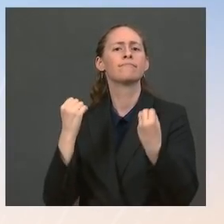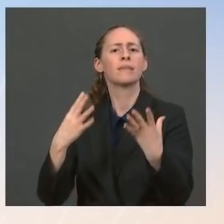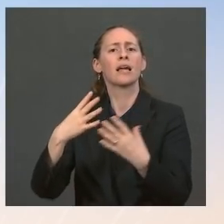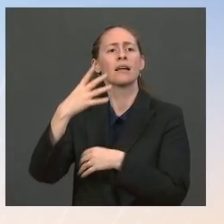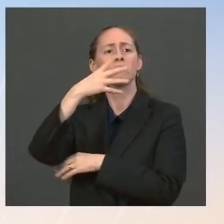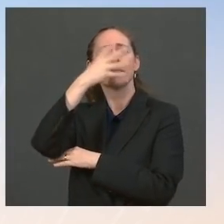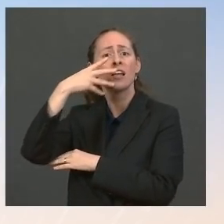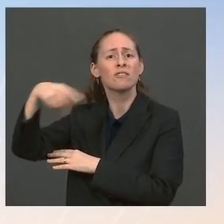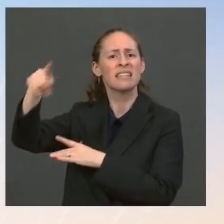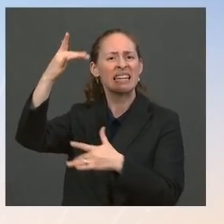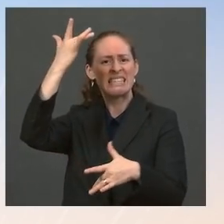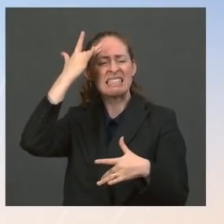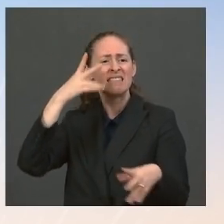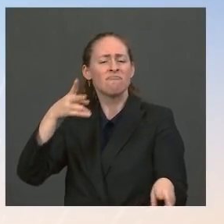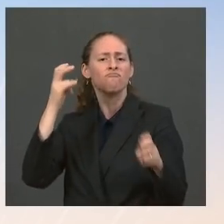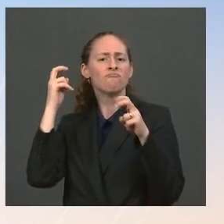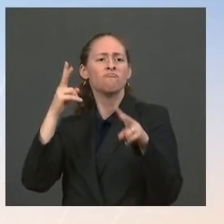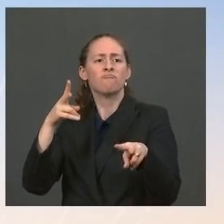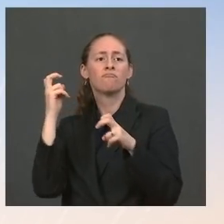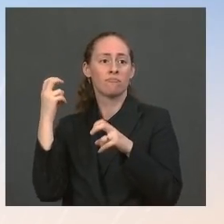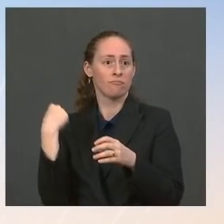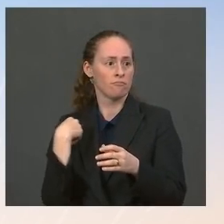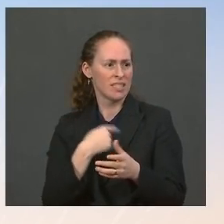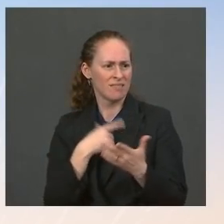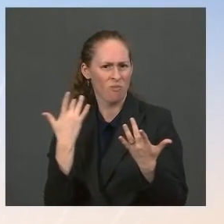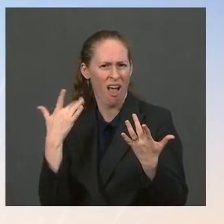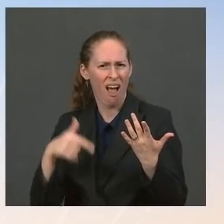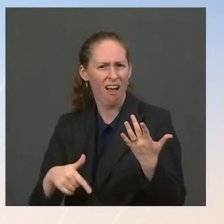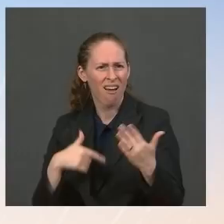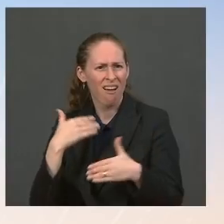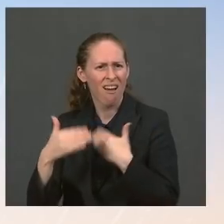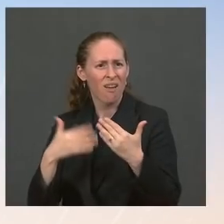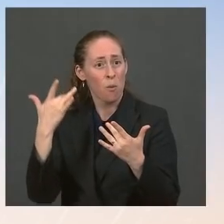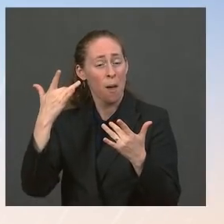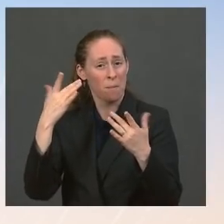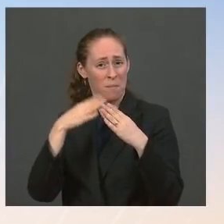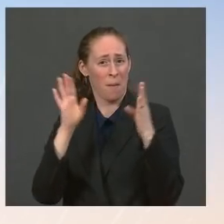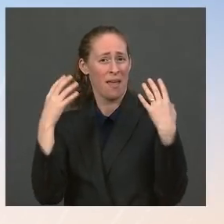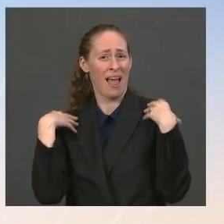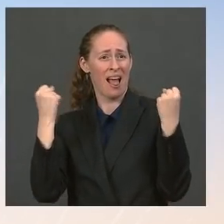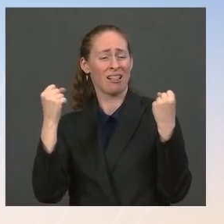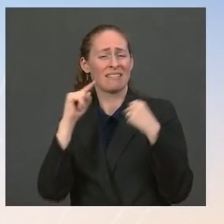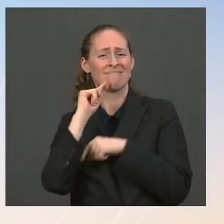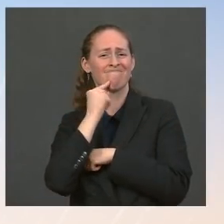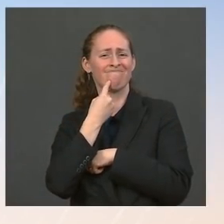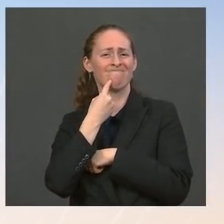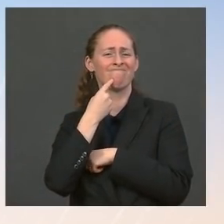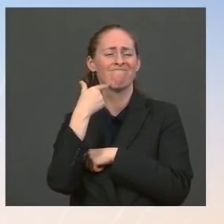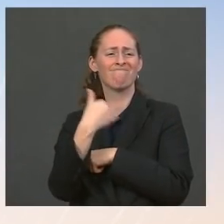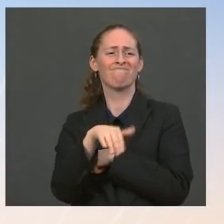We are doing this out of a public health need. It is not an immigration policy.